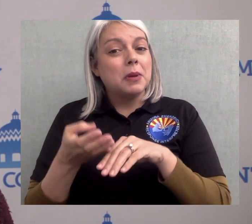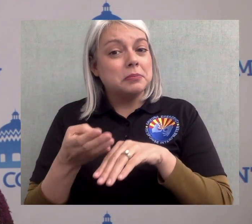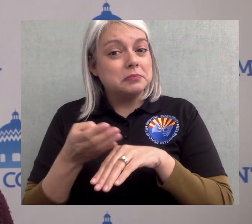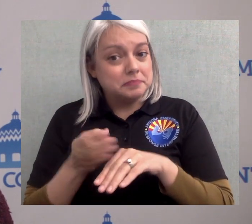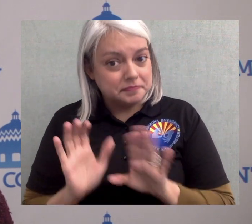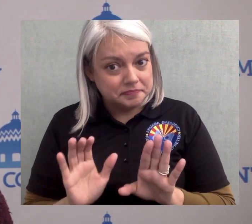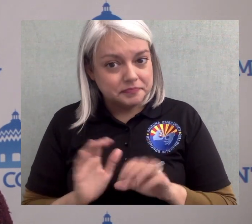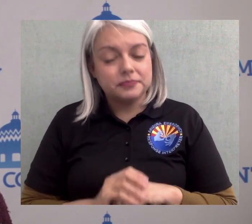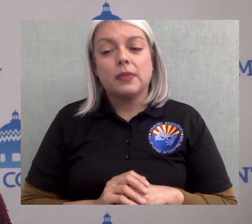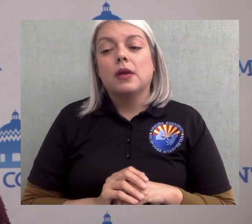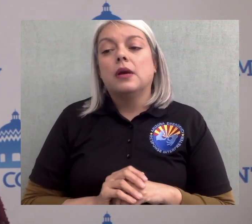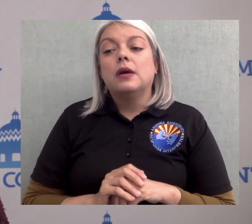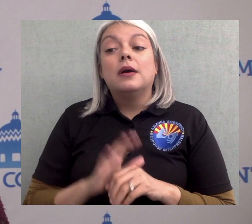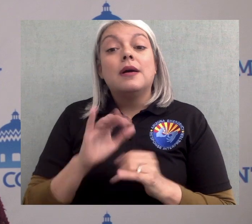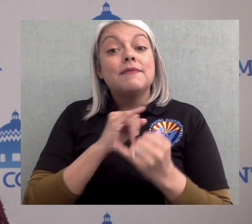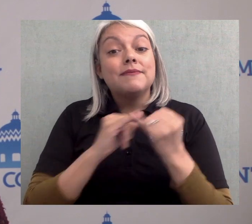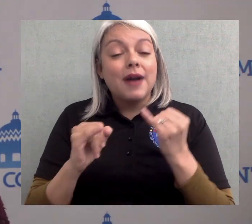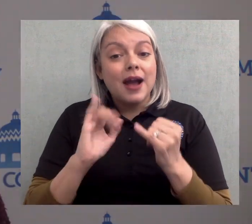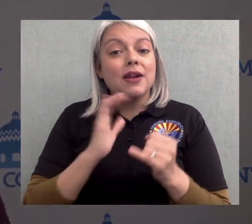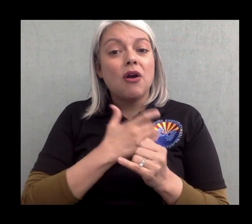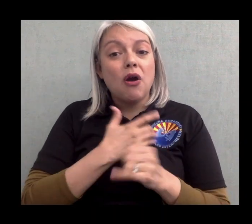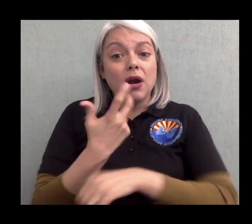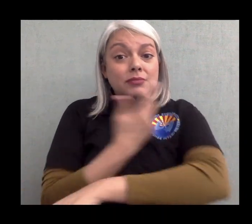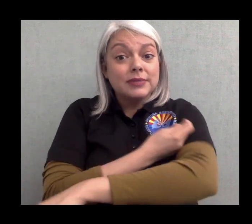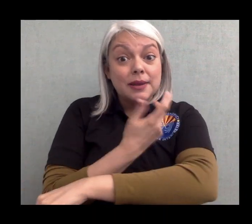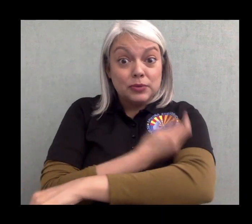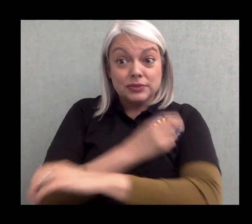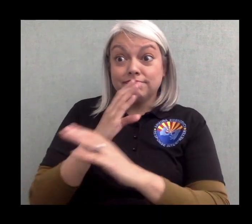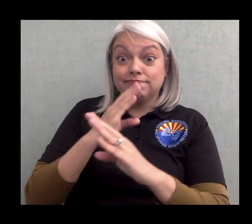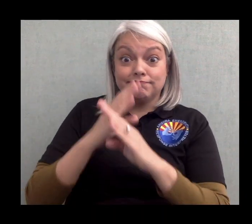to share with you our immunization allotment graph. As you can see on this, we’ve put